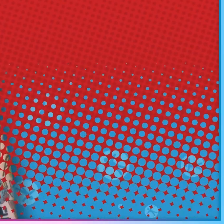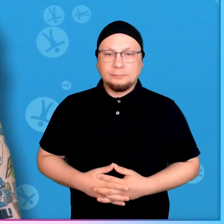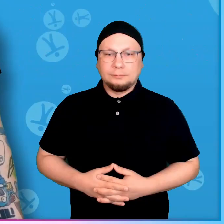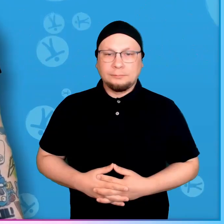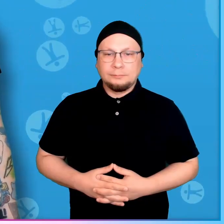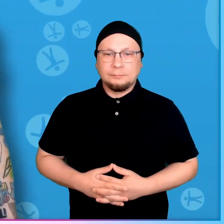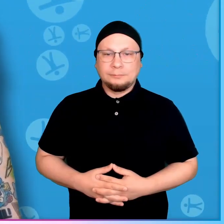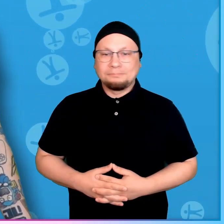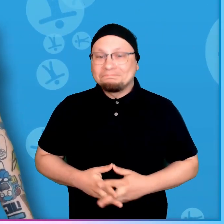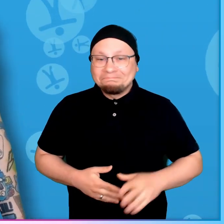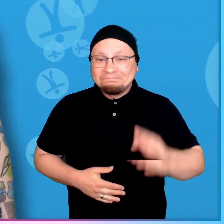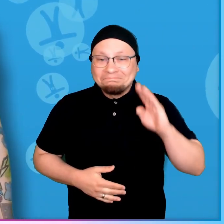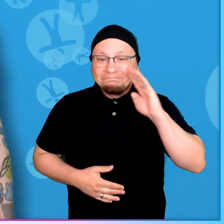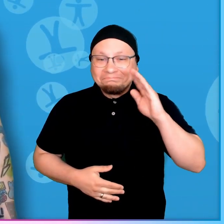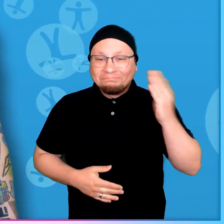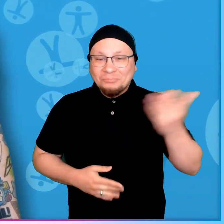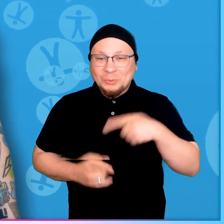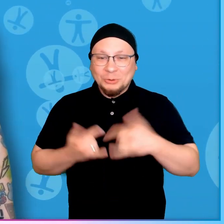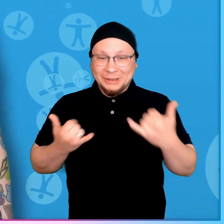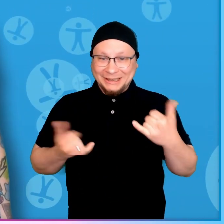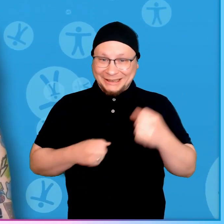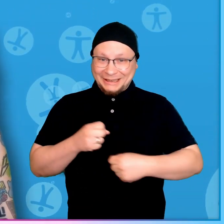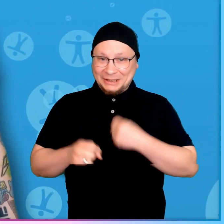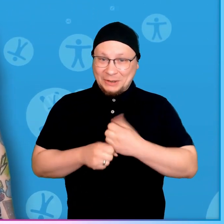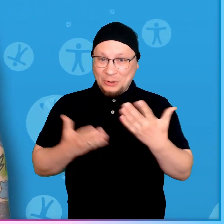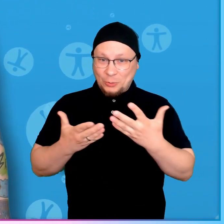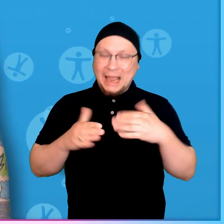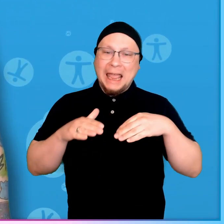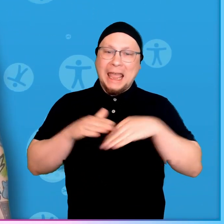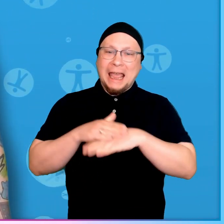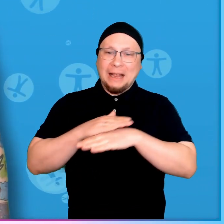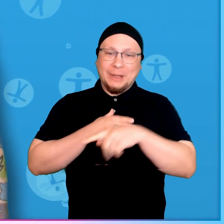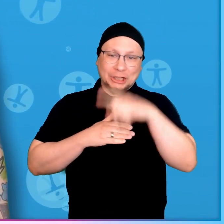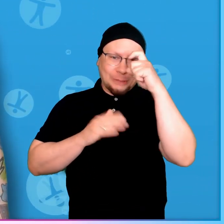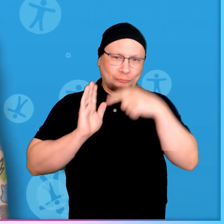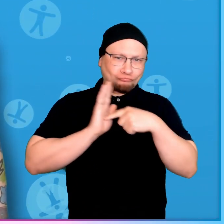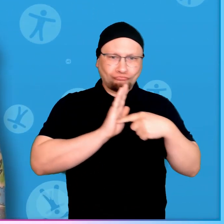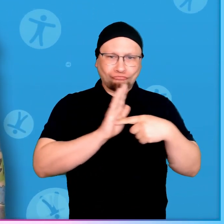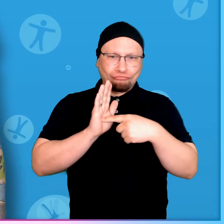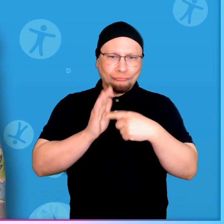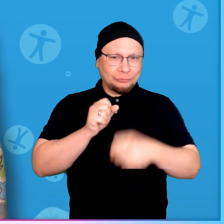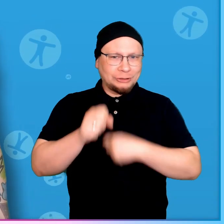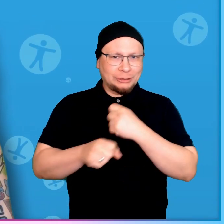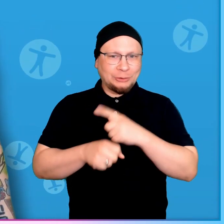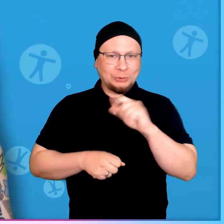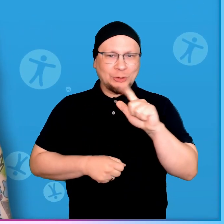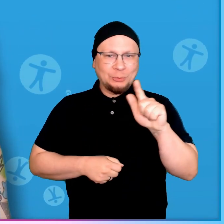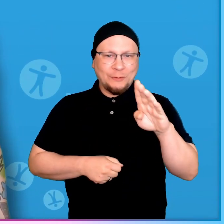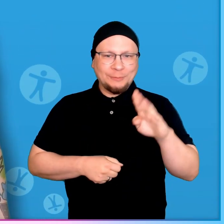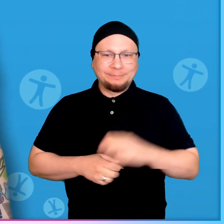Hello, and welcome to this year’s Access-Ability Summer Showcase 2024. I’m your host Laura.